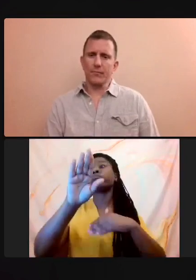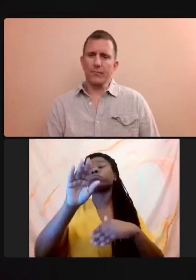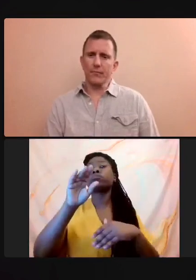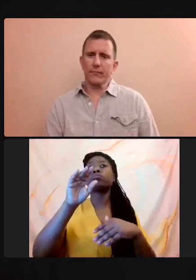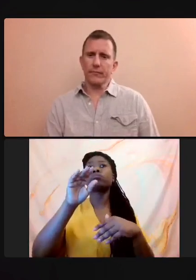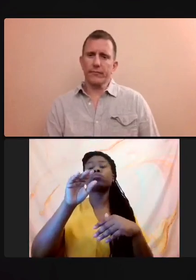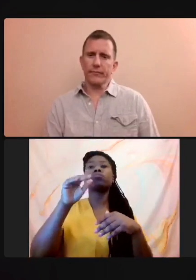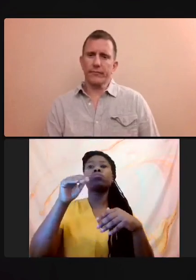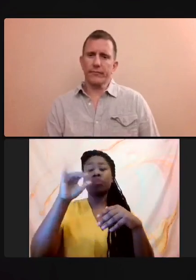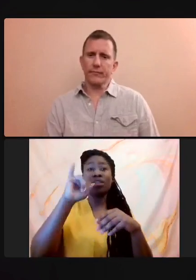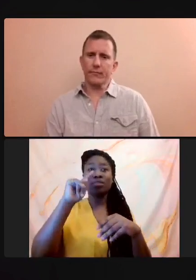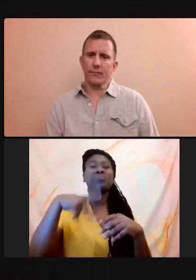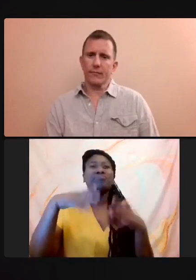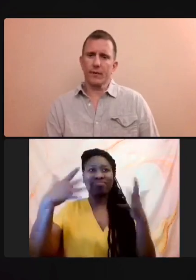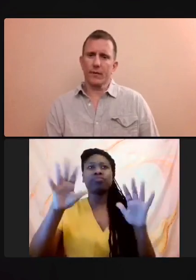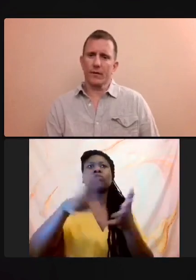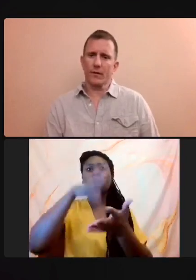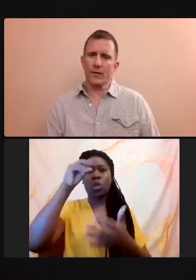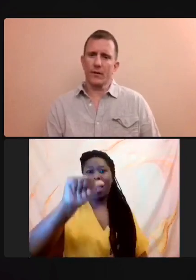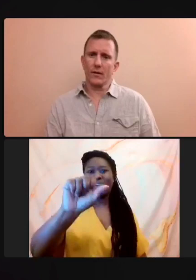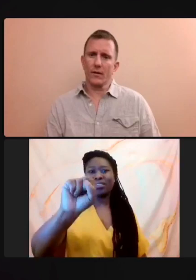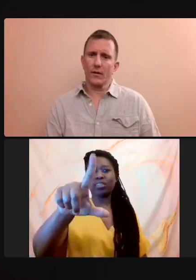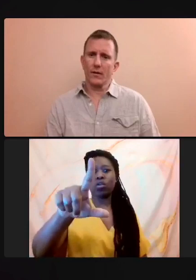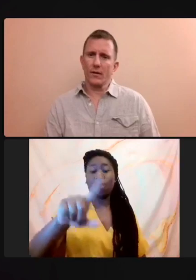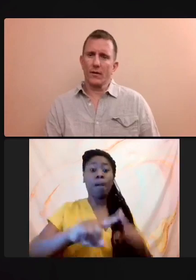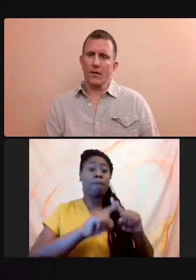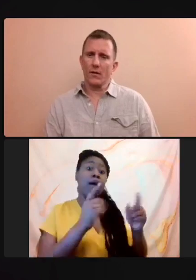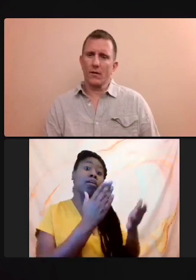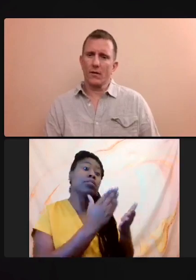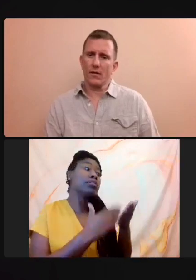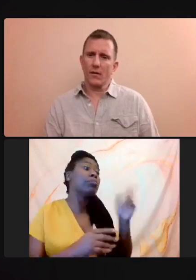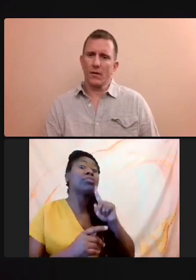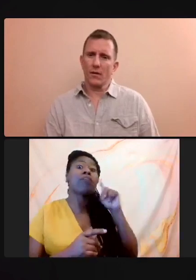Alongside that is to have a deaf mentor from the onset.